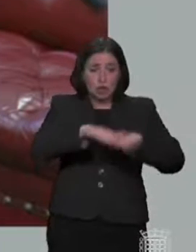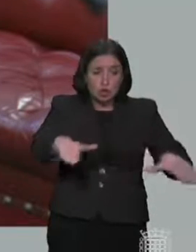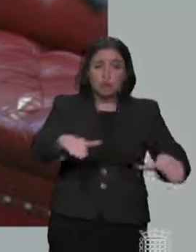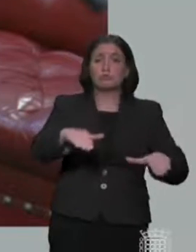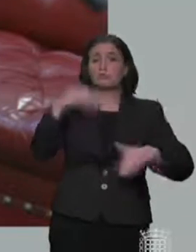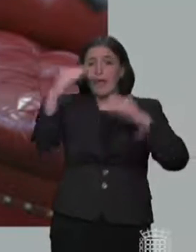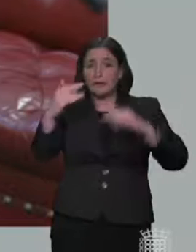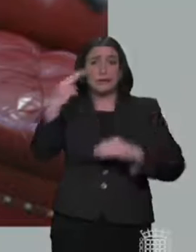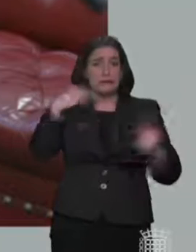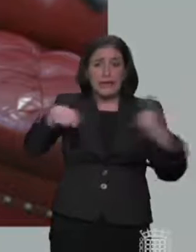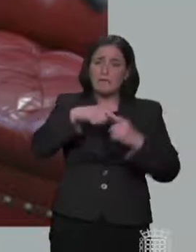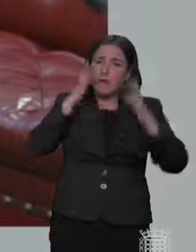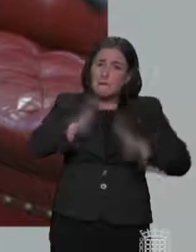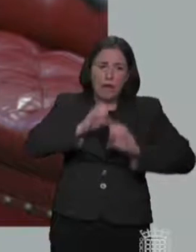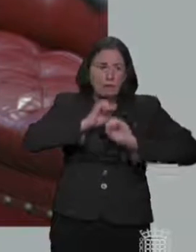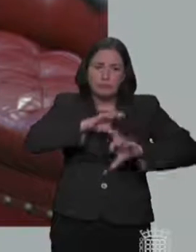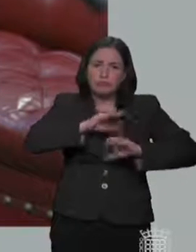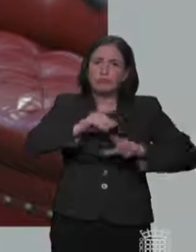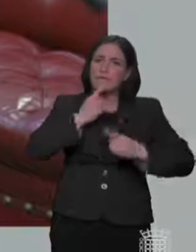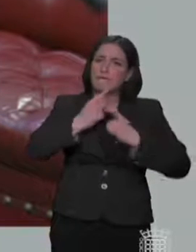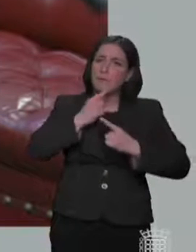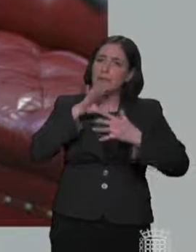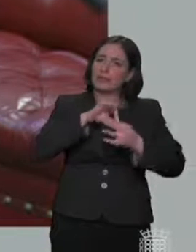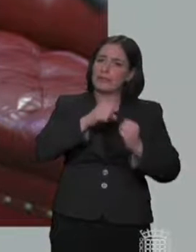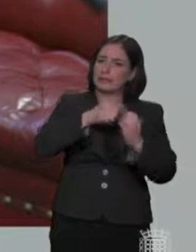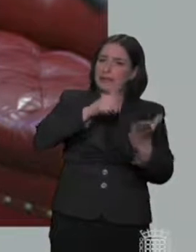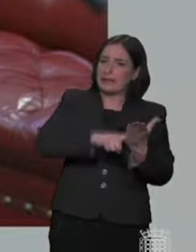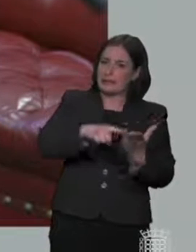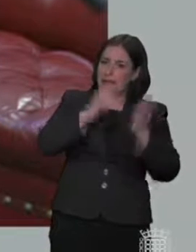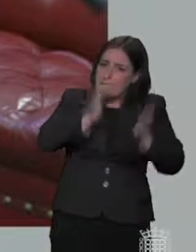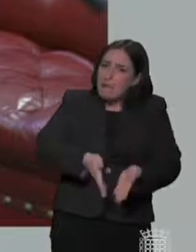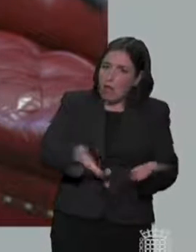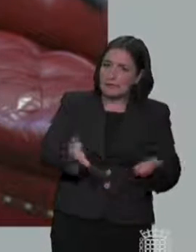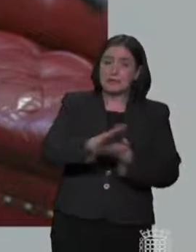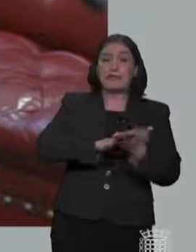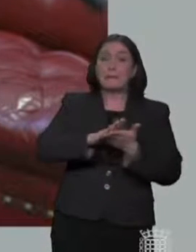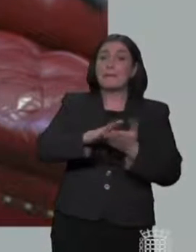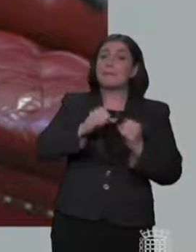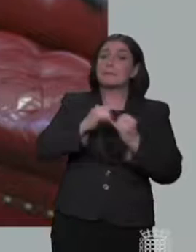only help the bsl from its endangerment status but actually just move the debate on the un convention